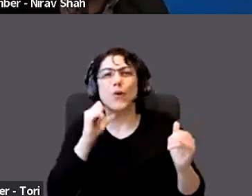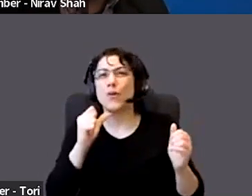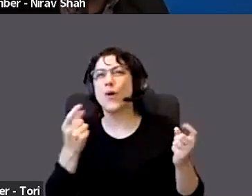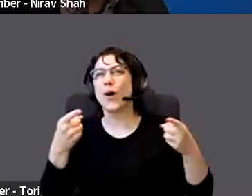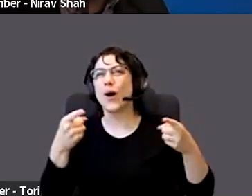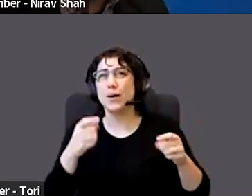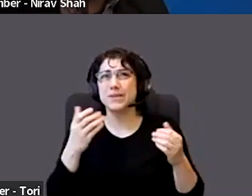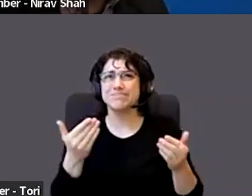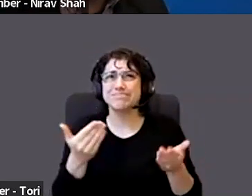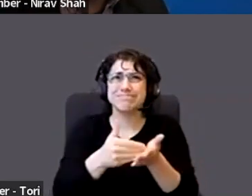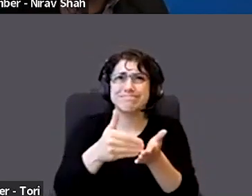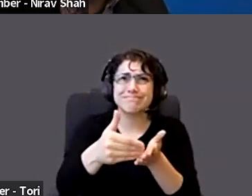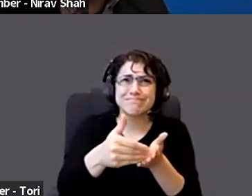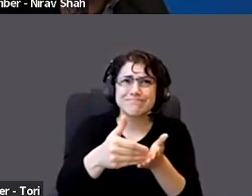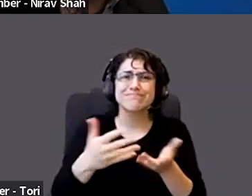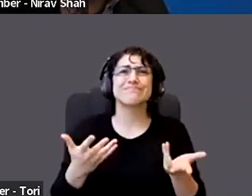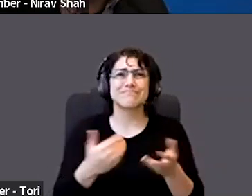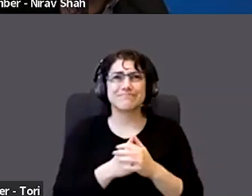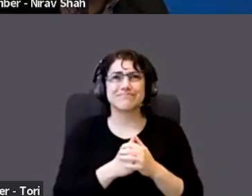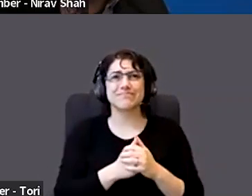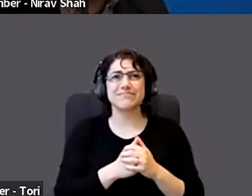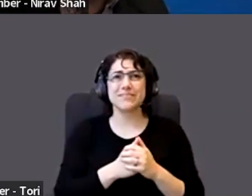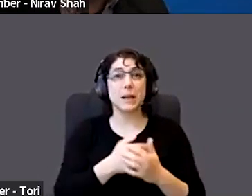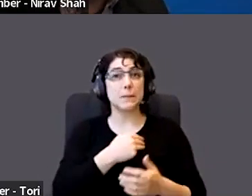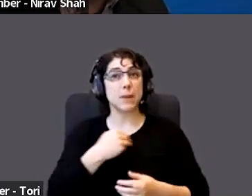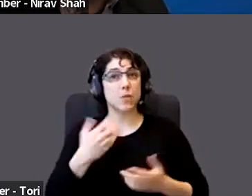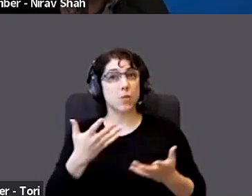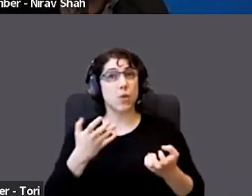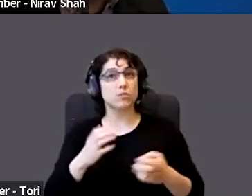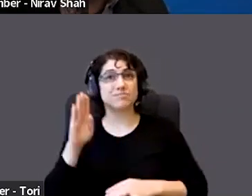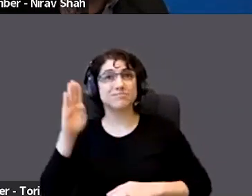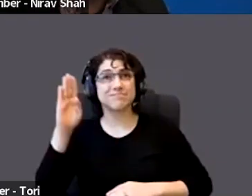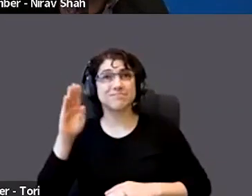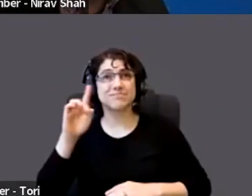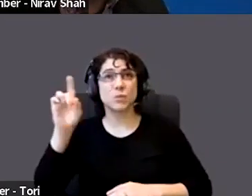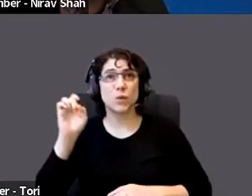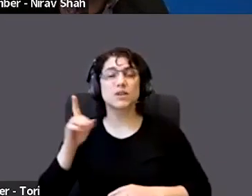And as I said, for members who would like to ask a question, please go ahead and raise your hand.